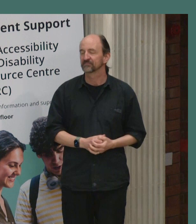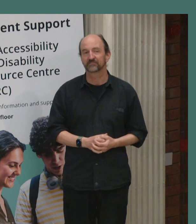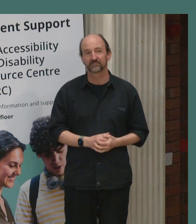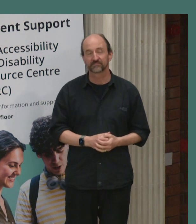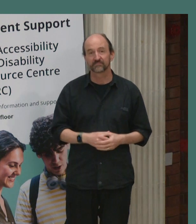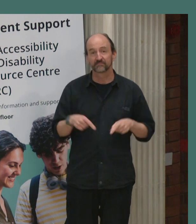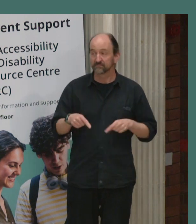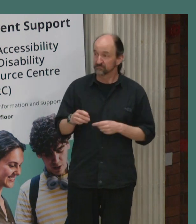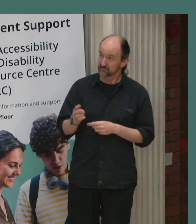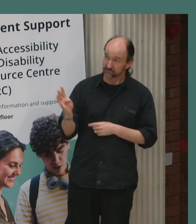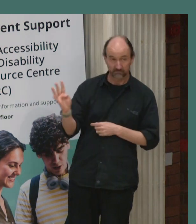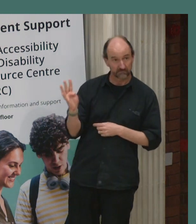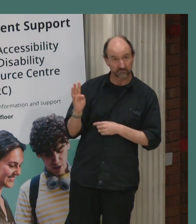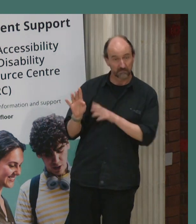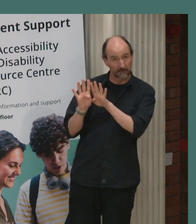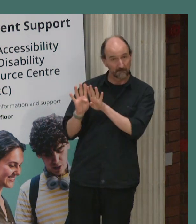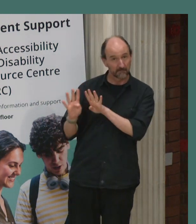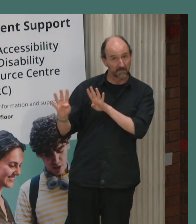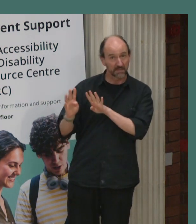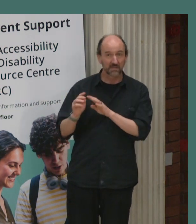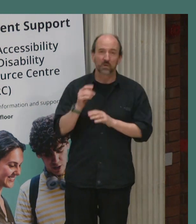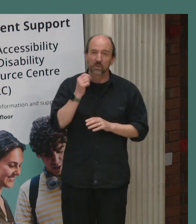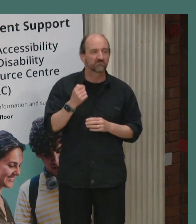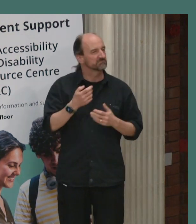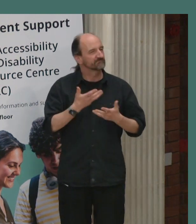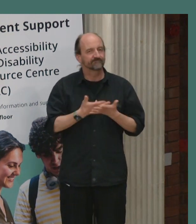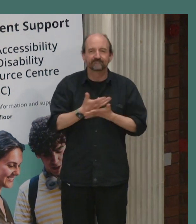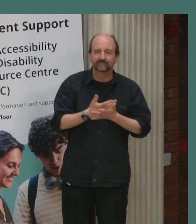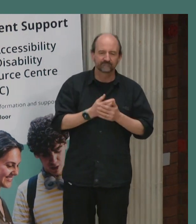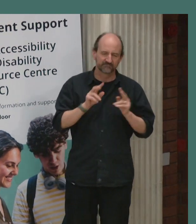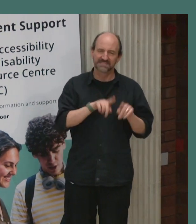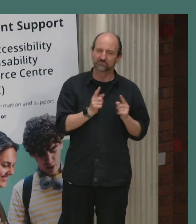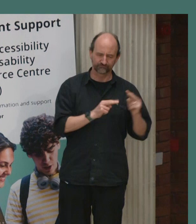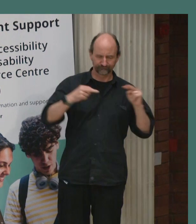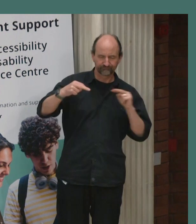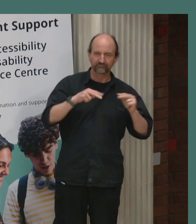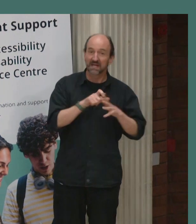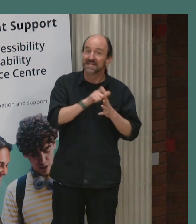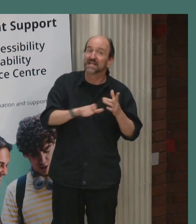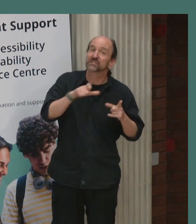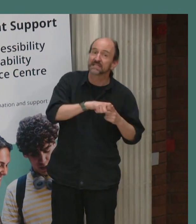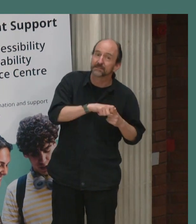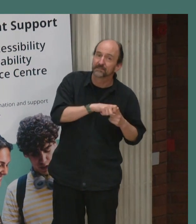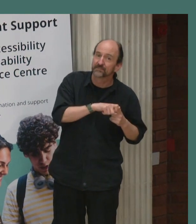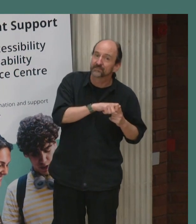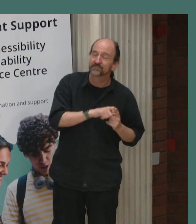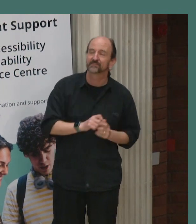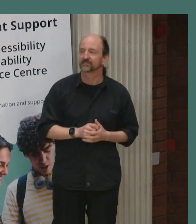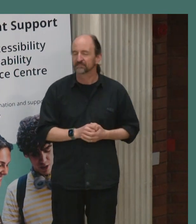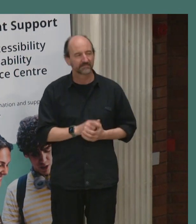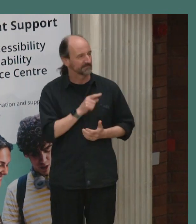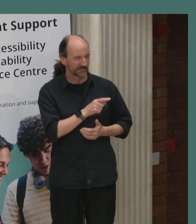panel is going to focus on perspectives on ADHD and I think Richard has already indicated the the